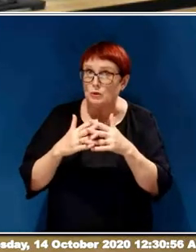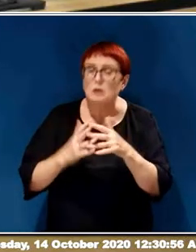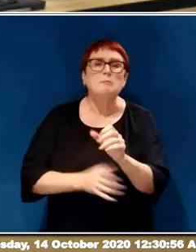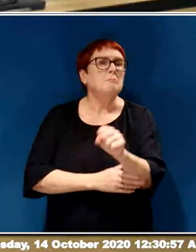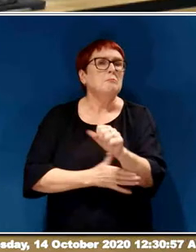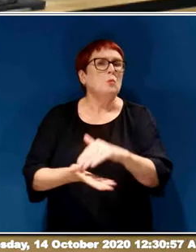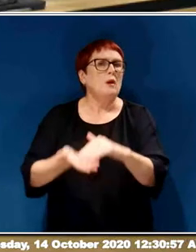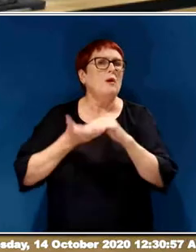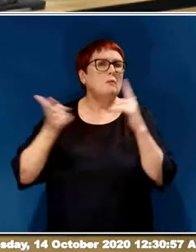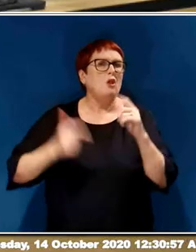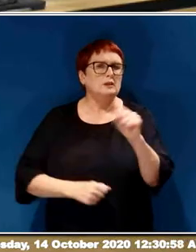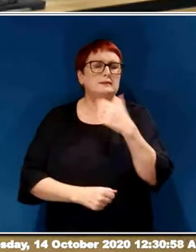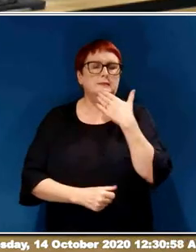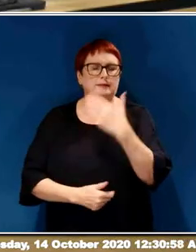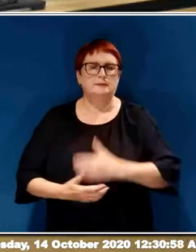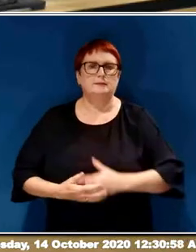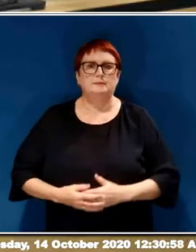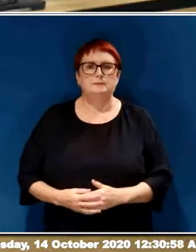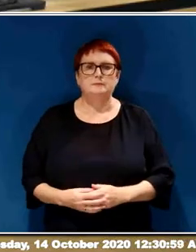We will do that.